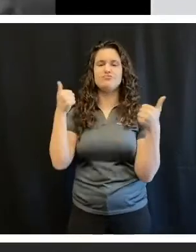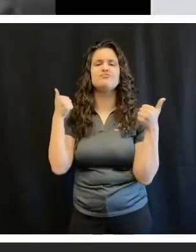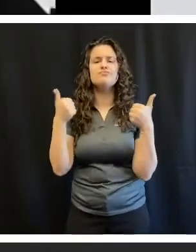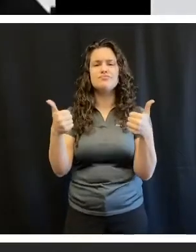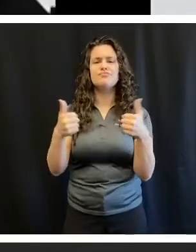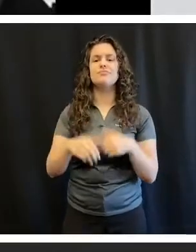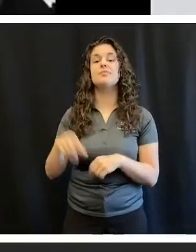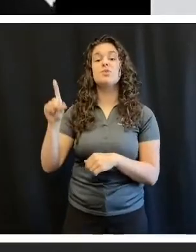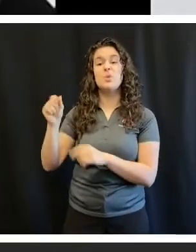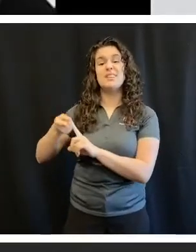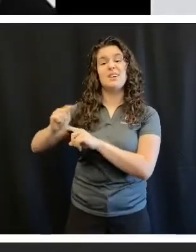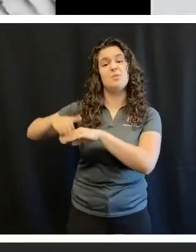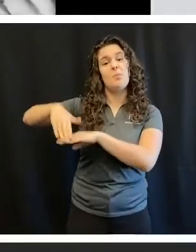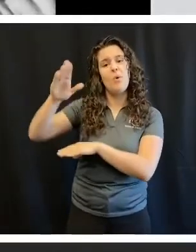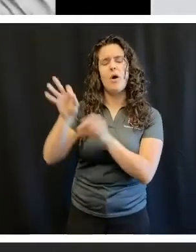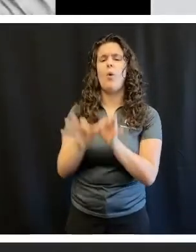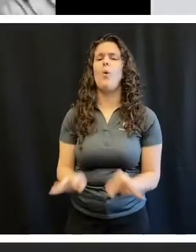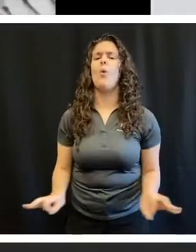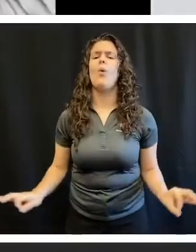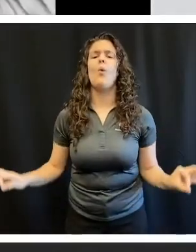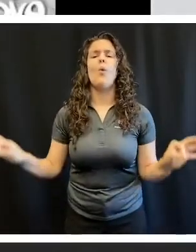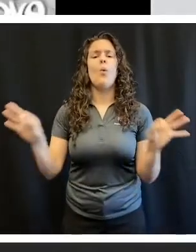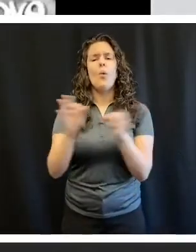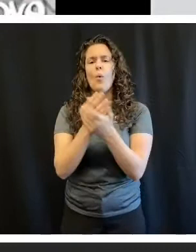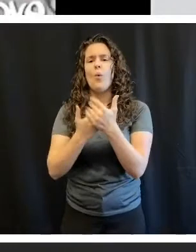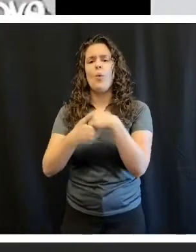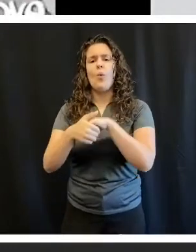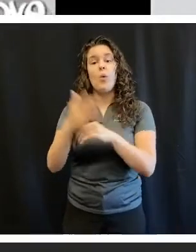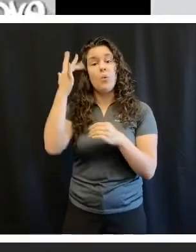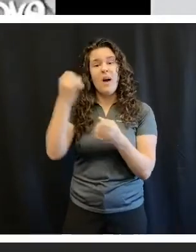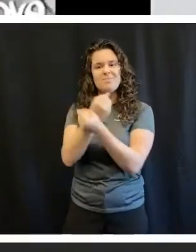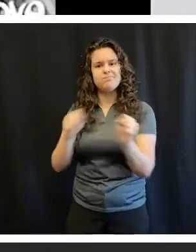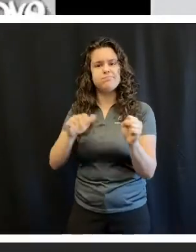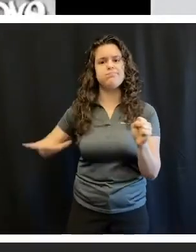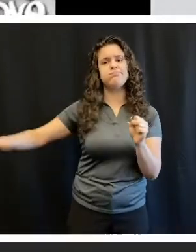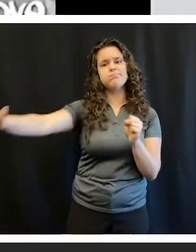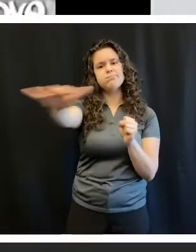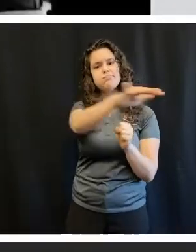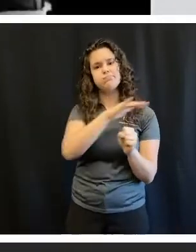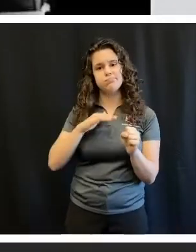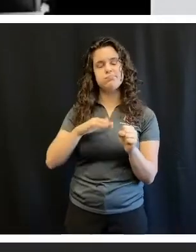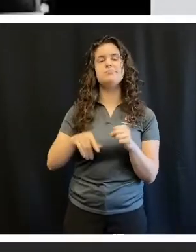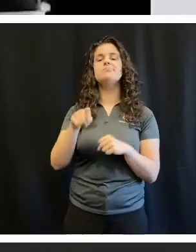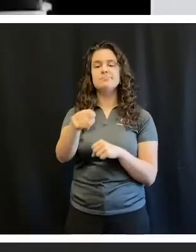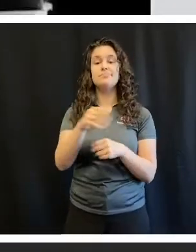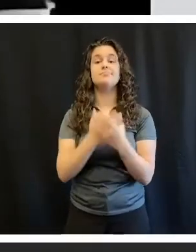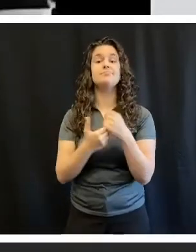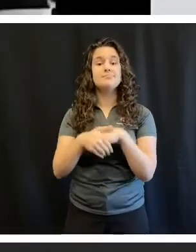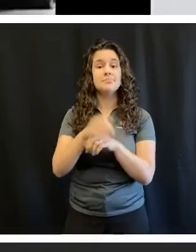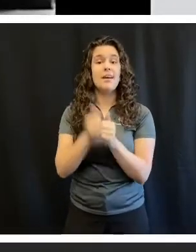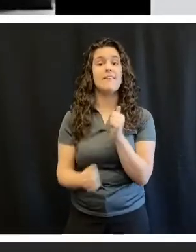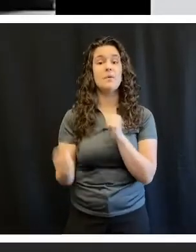It's very important to wash your hands You're protecting everybody you love Wash your hands, everybody